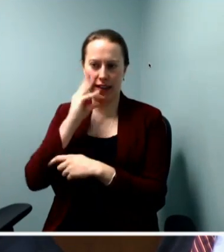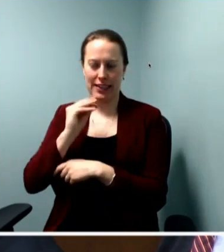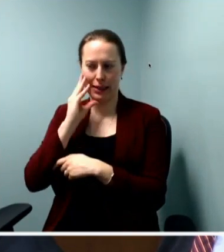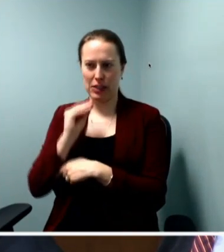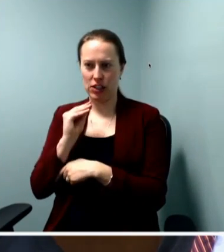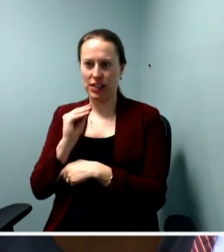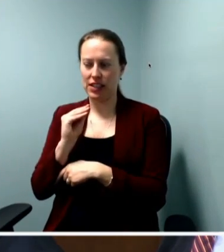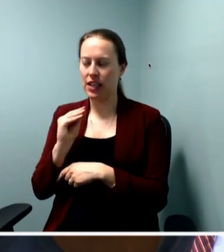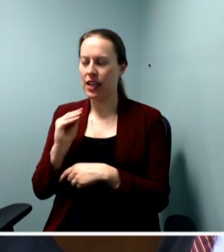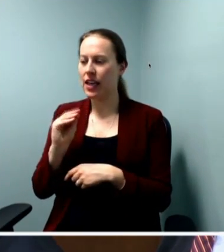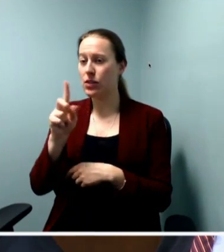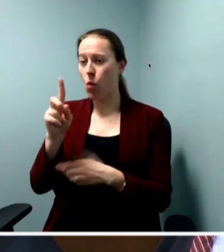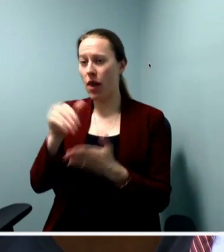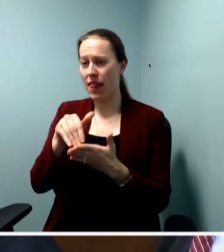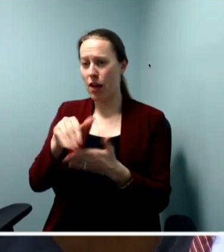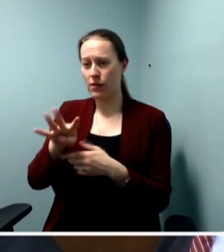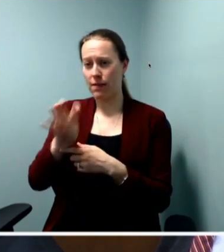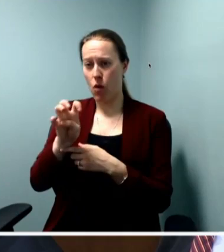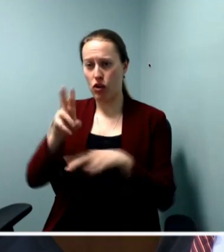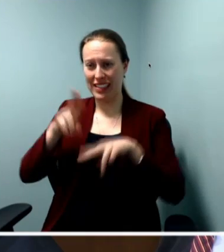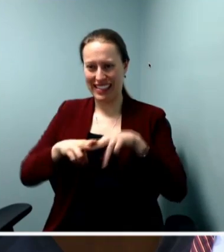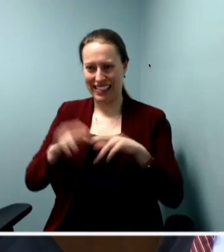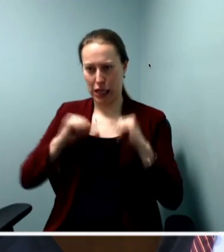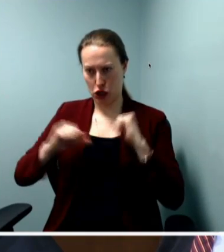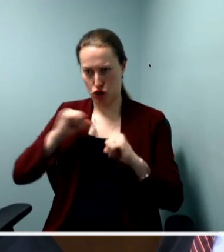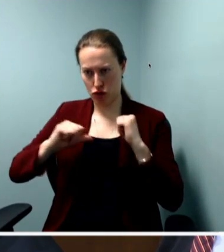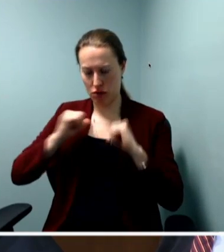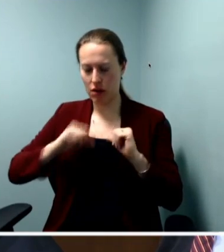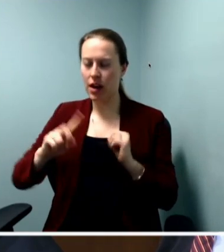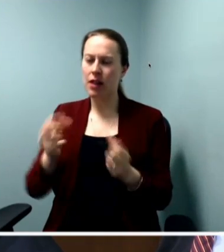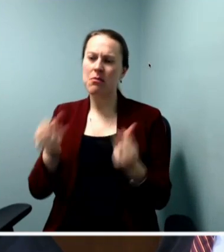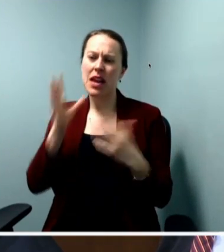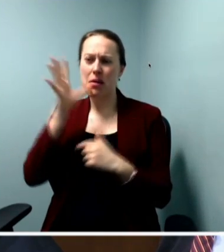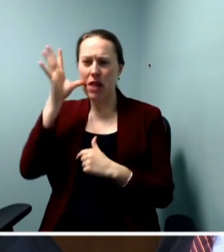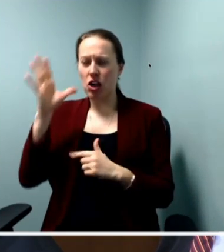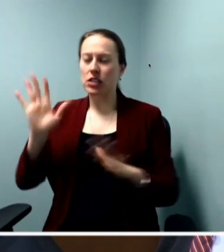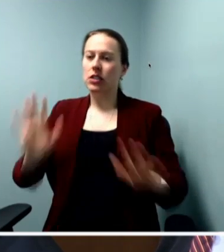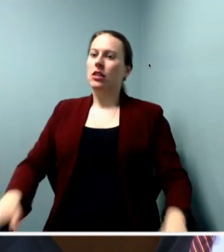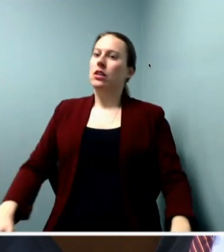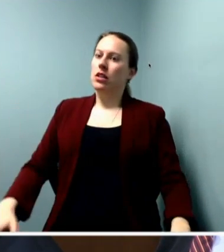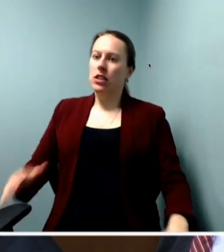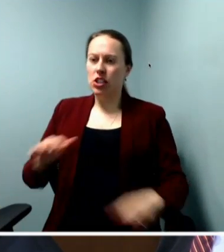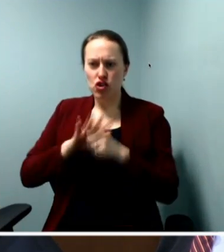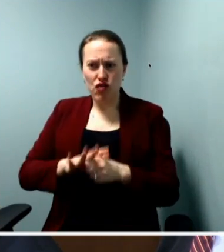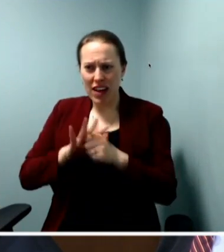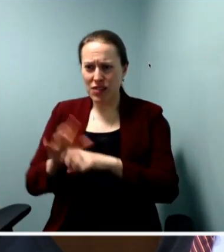And many parents said it's so stressful for them to come that they start fighting with their children an hour before coming to the Flynn.